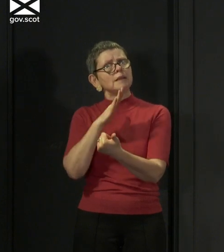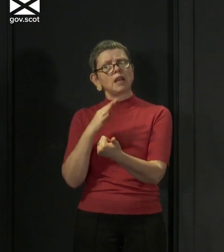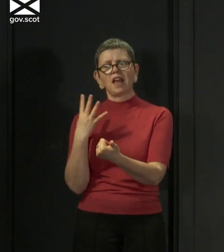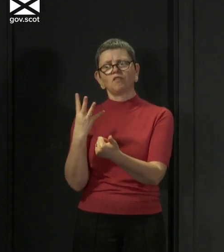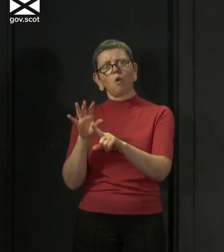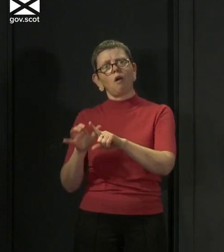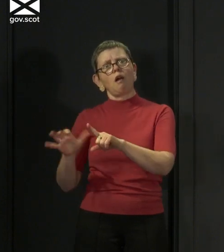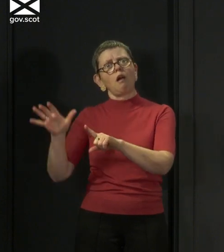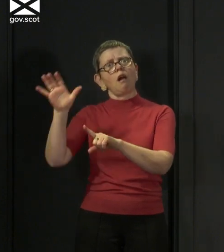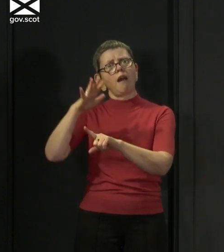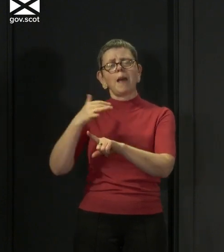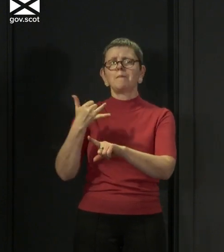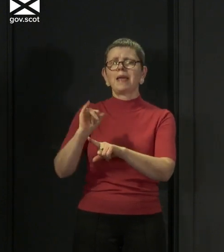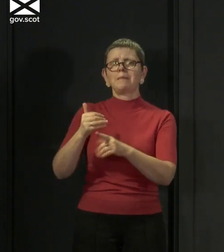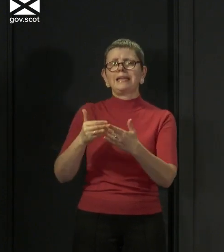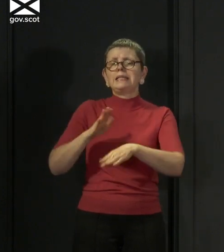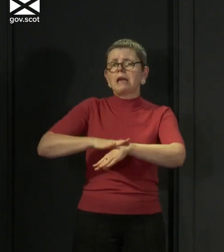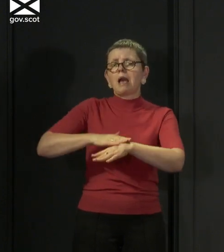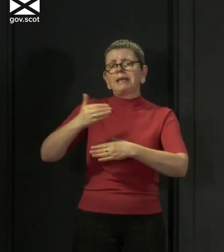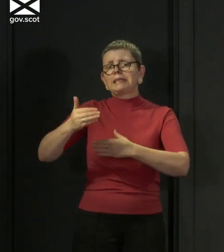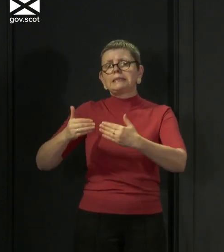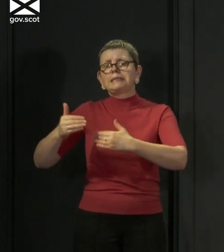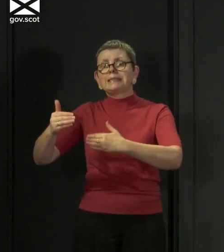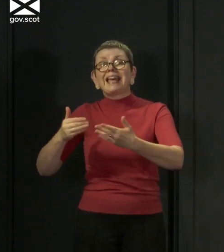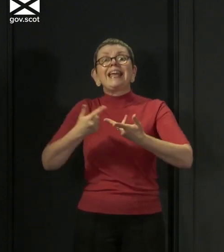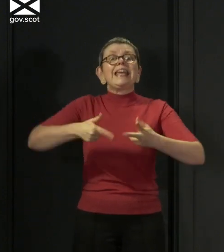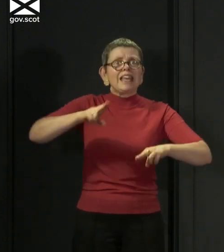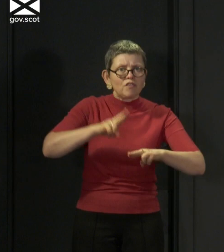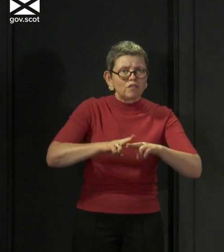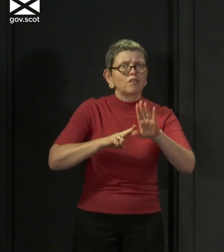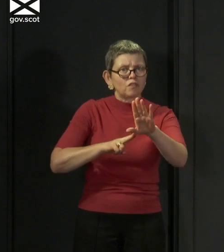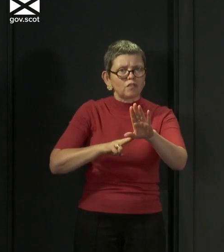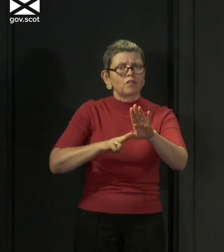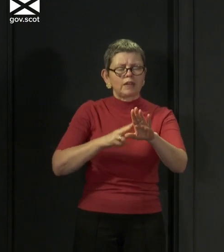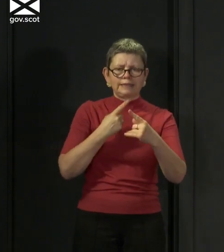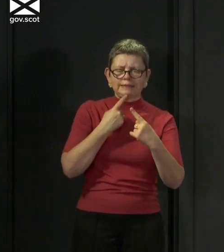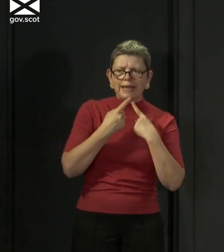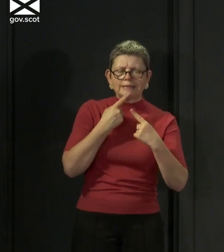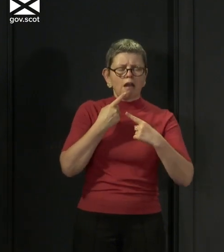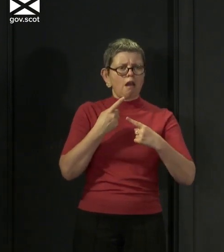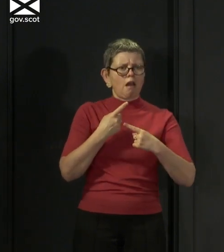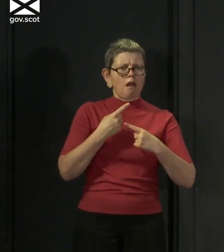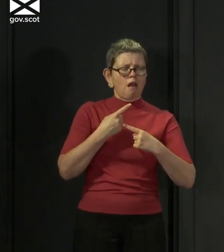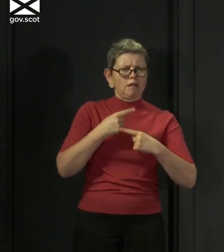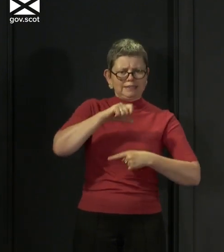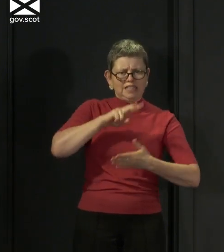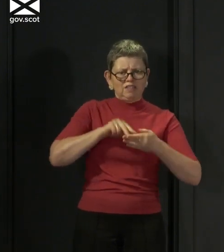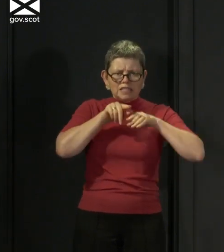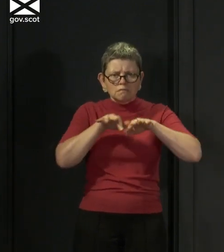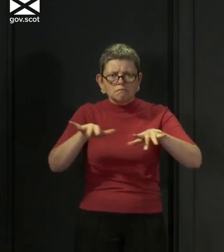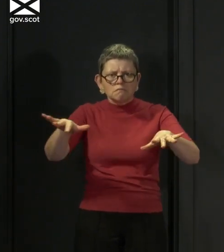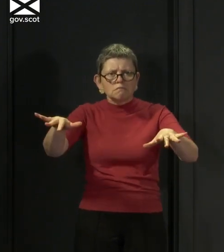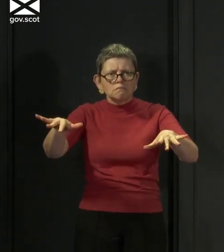move at different speeds if our data about the spread of the virus says that it is necessary